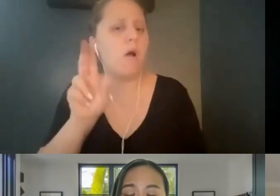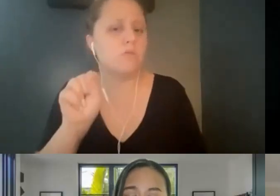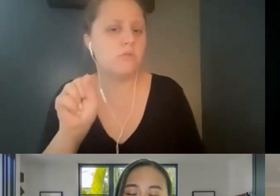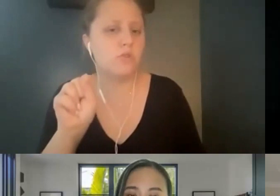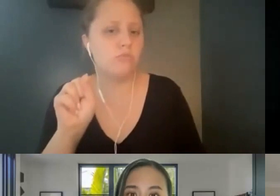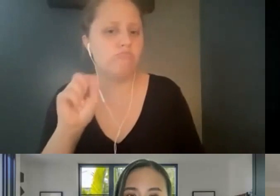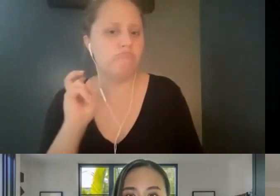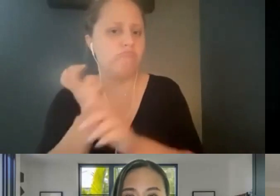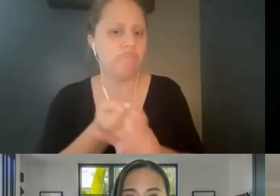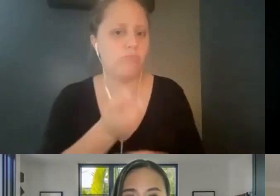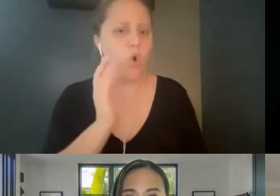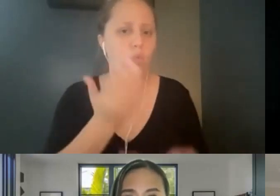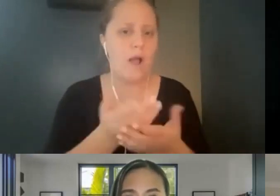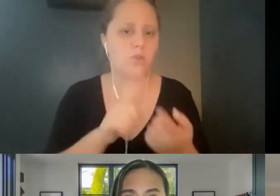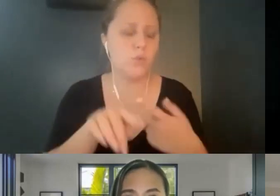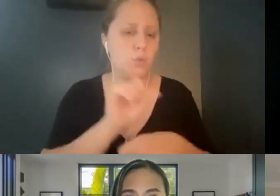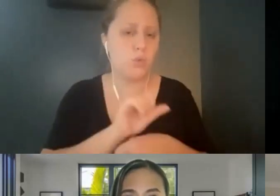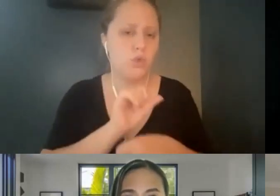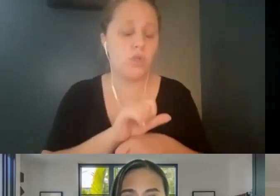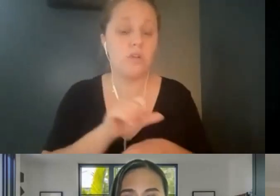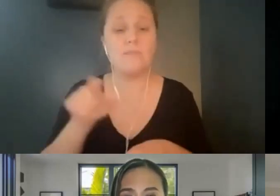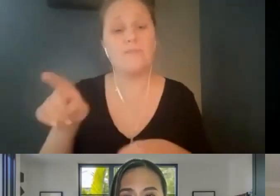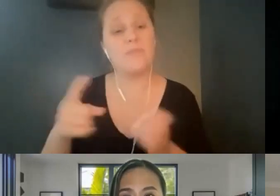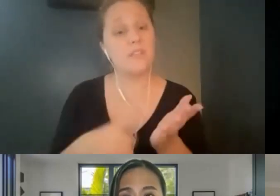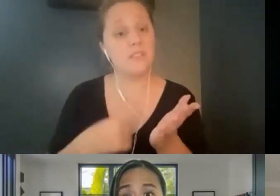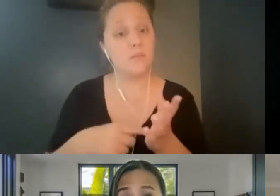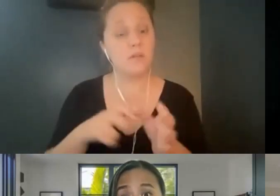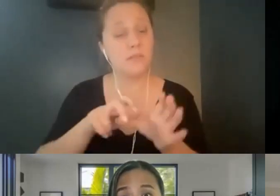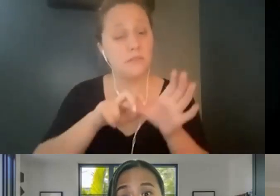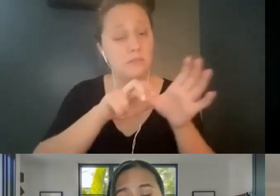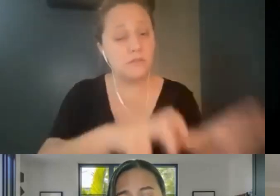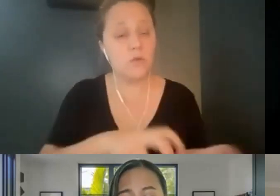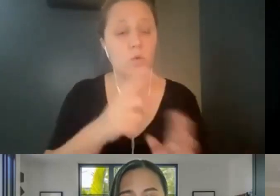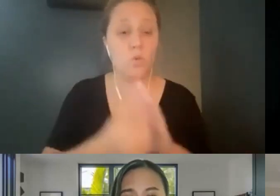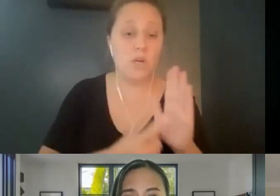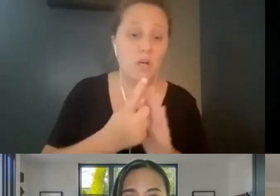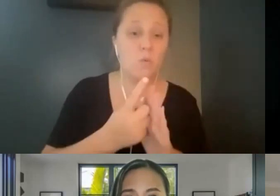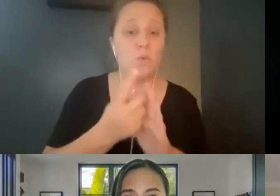work and it would take him sometimes an hour and a half, two hours,